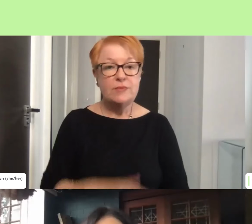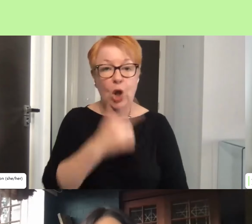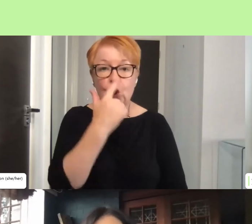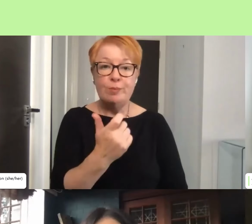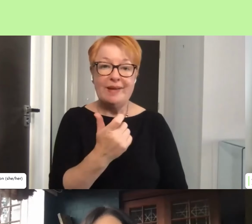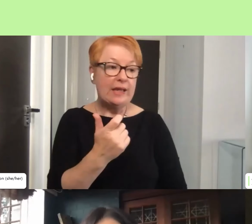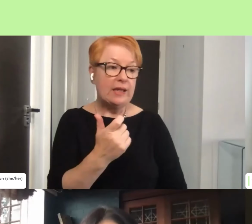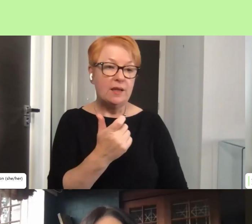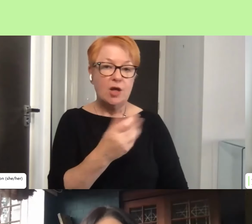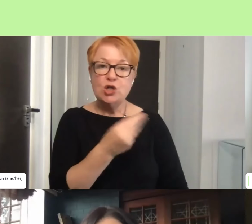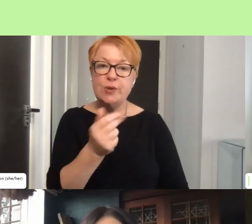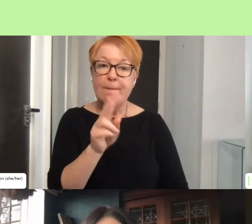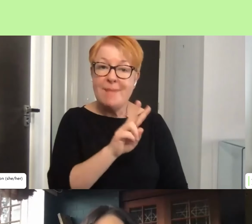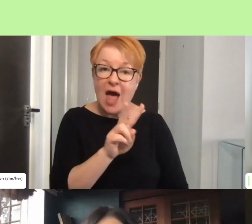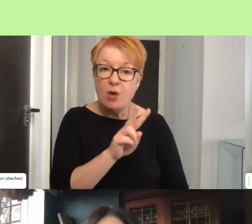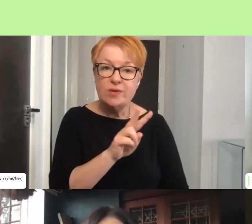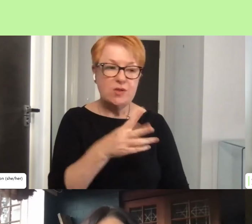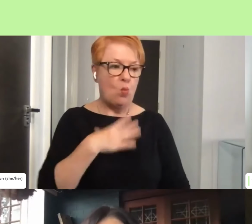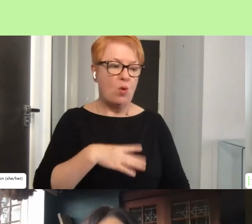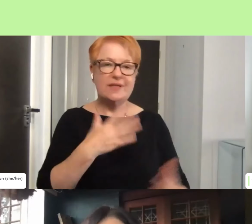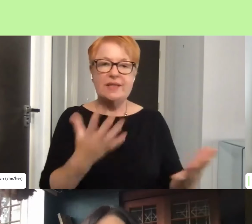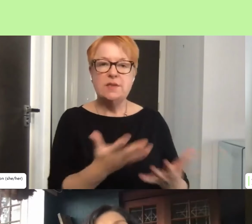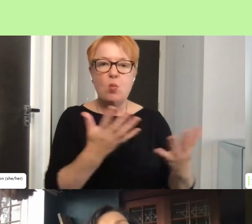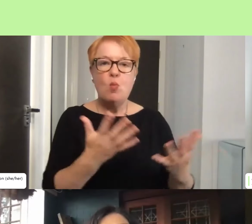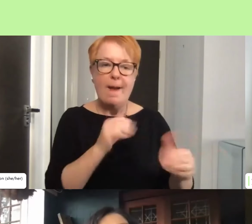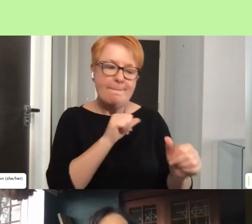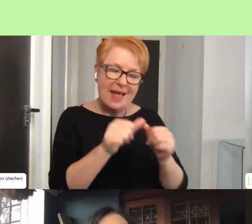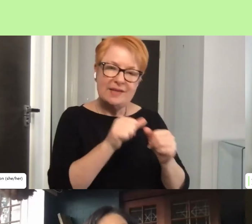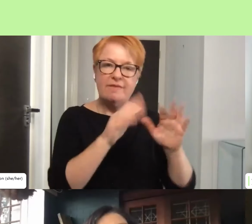kids to play or it could be it could be anything like that. Okay.